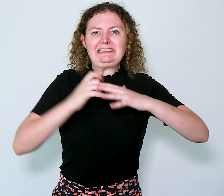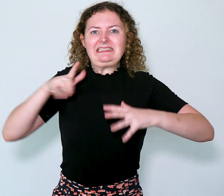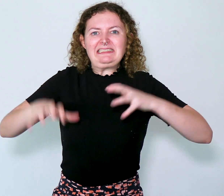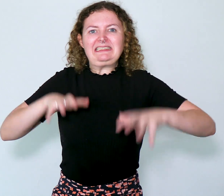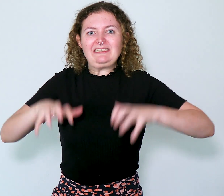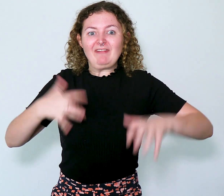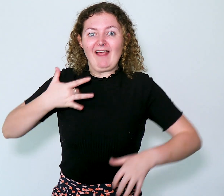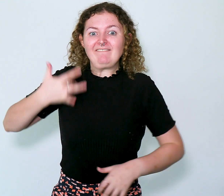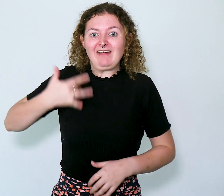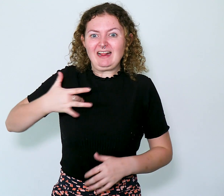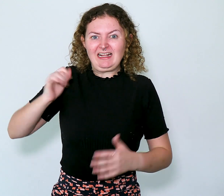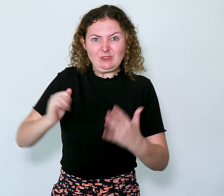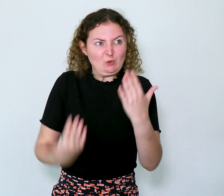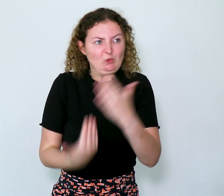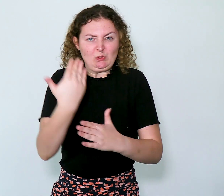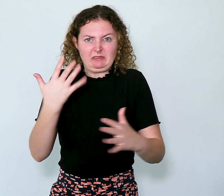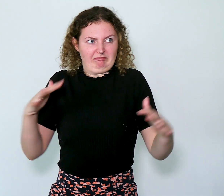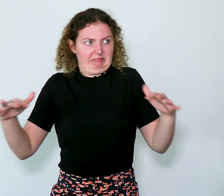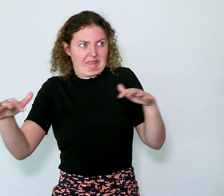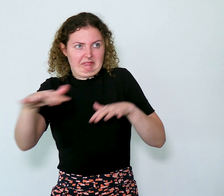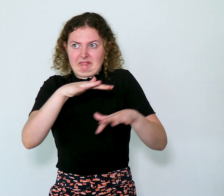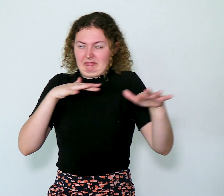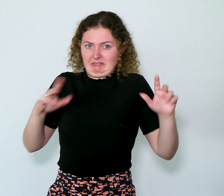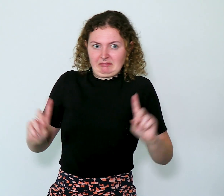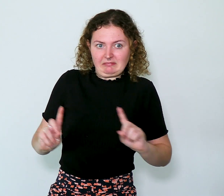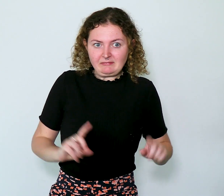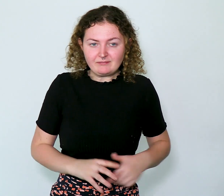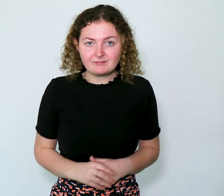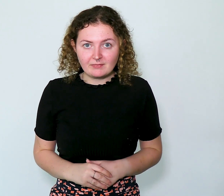as they struggle for survival in their new and mysterious surroundings.